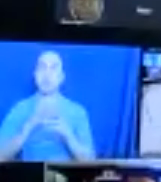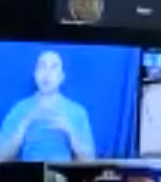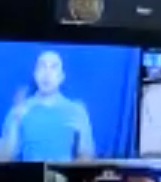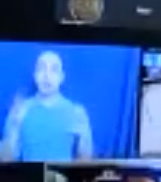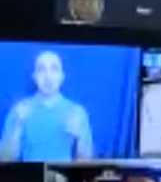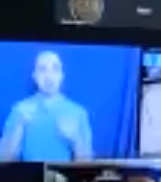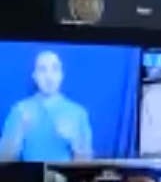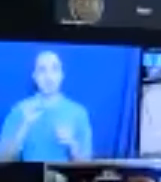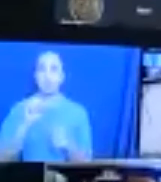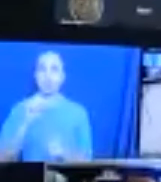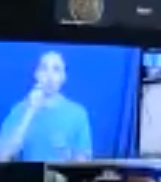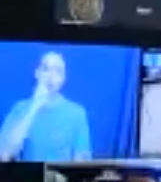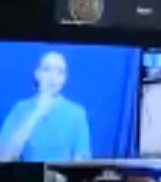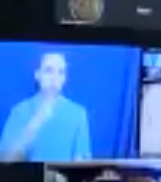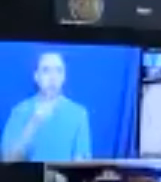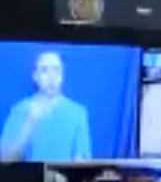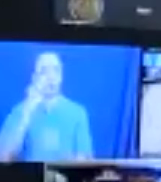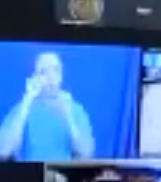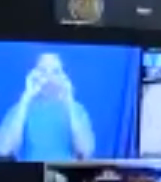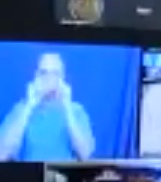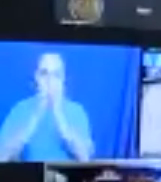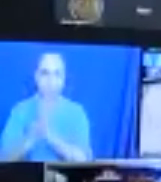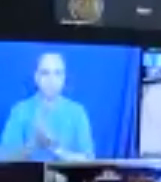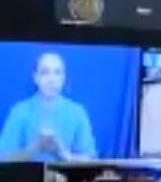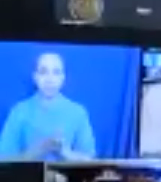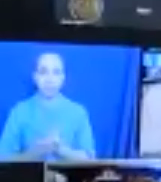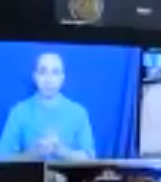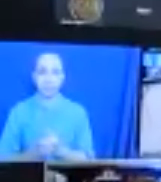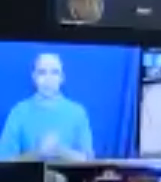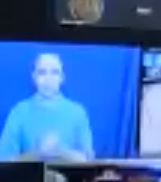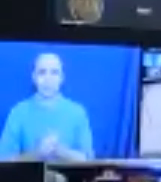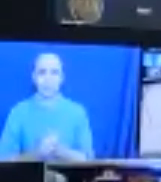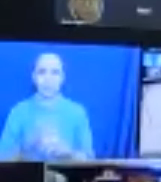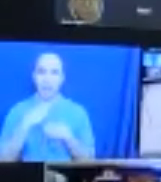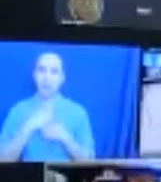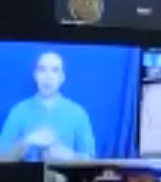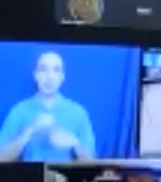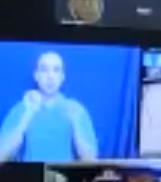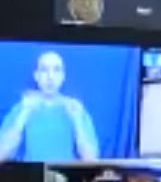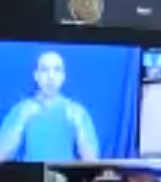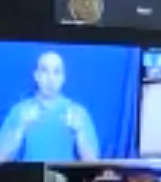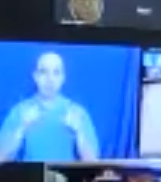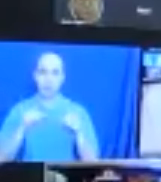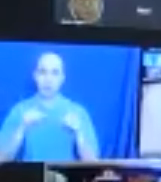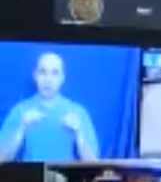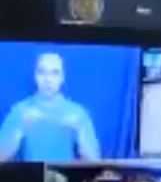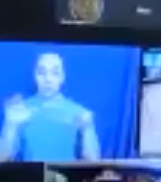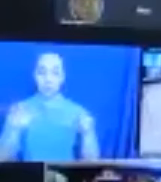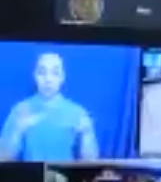I REALLY WISH WE COULD DO THIS FOR ABOUT AN HOUR AND A HALF. THERE ARE SO MANY WONDERFUL